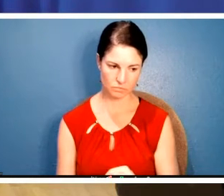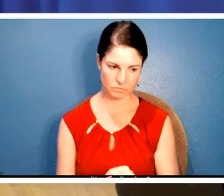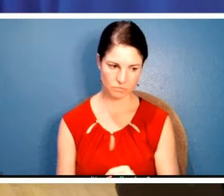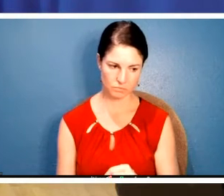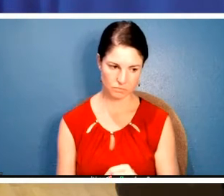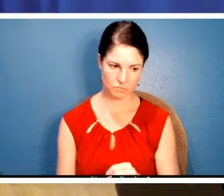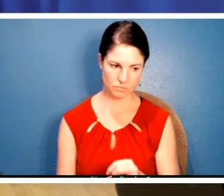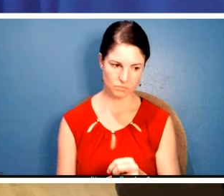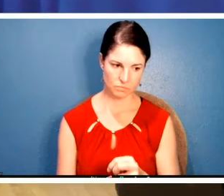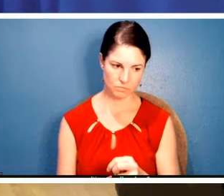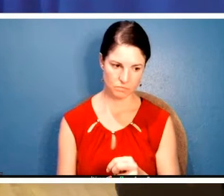Communities that you know.